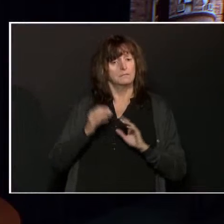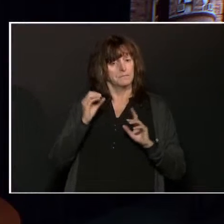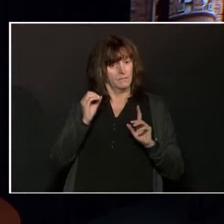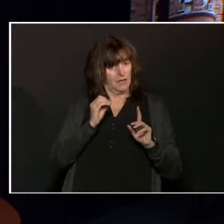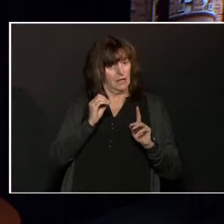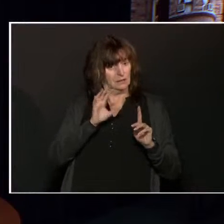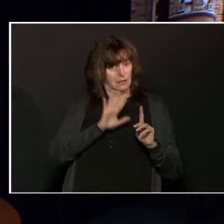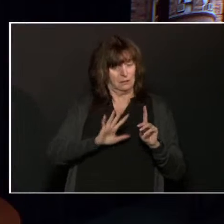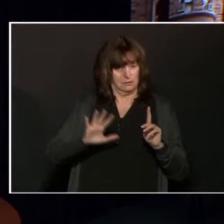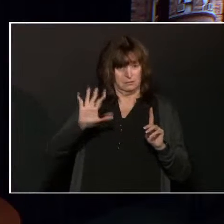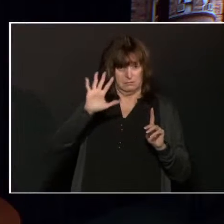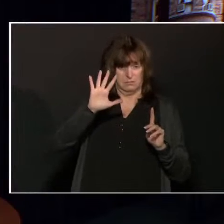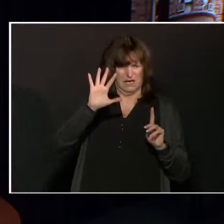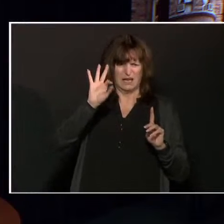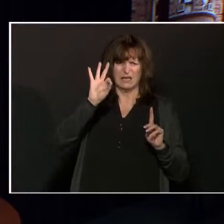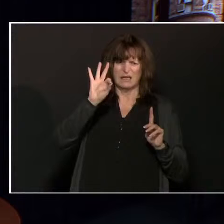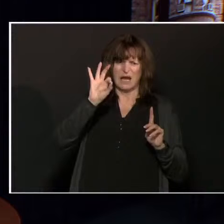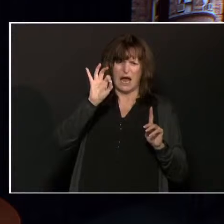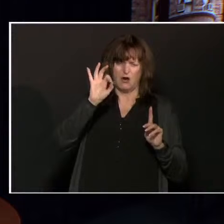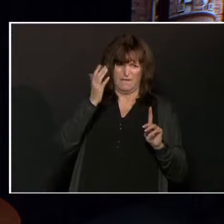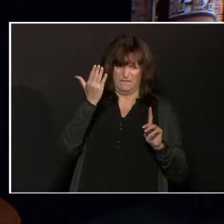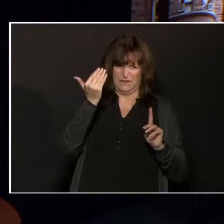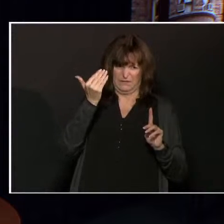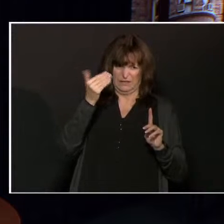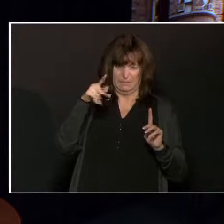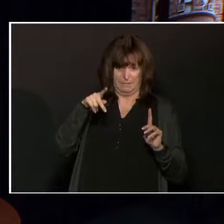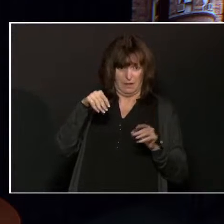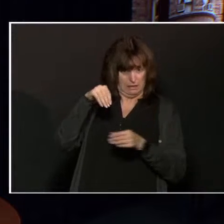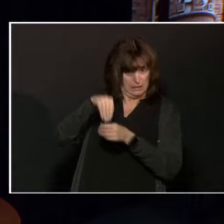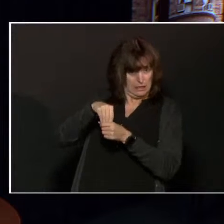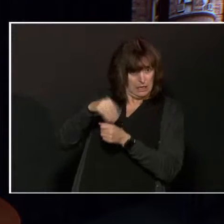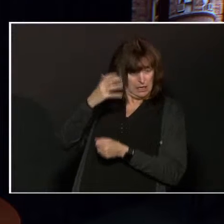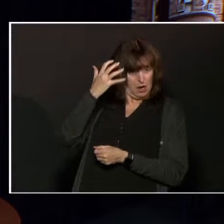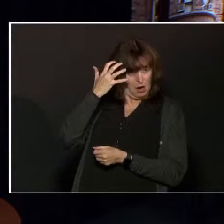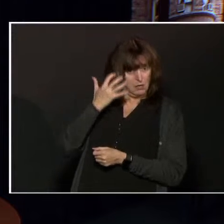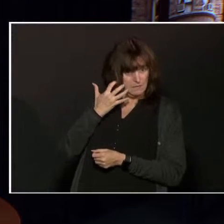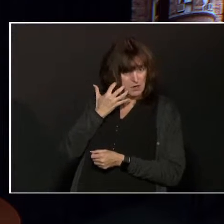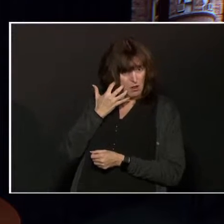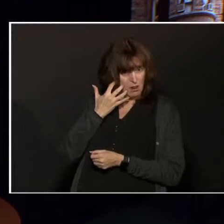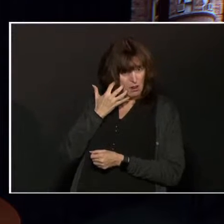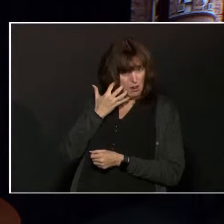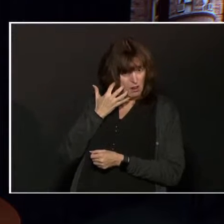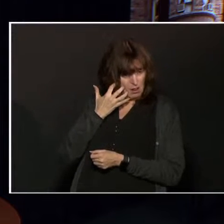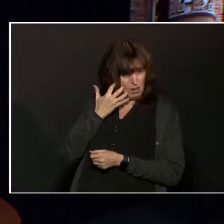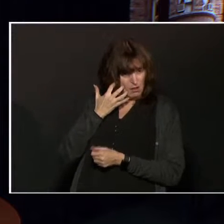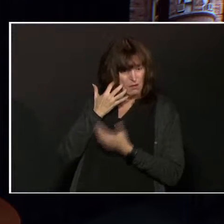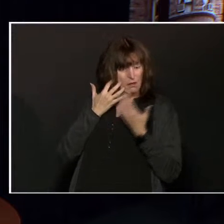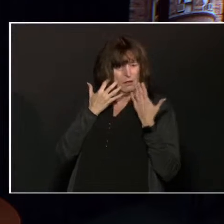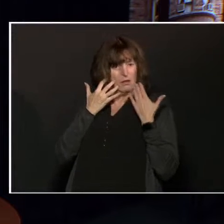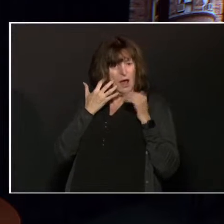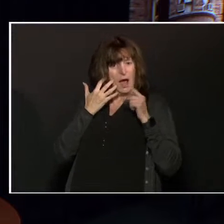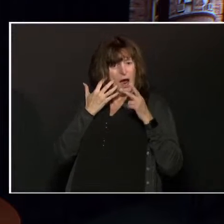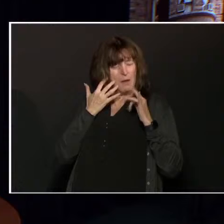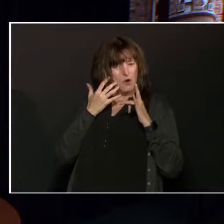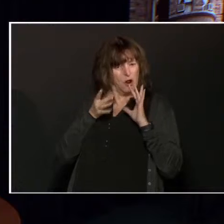THOUSAND CASES PER DAY UNDER A THE THOUSAND CASES PER DAY UNDER A THE SNARES THOUSAND CASES PER DAY UNDER A THE SNARES WITH THOUSAND CASES PER DAY UNDER A THE SNARES WITH MODEL THE SNARES WITH MODEL YOU LOOK FOR THE SNARES WITH MODEL YOU LOOK FOR IN